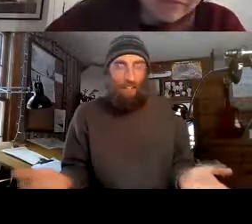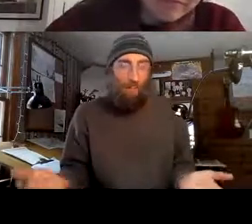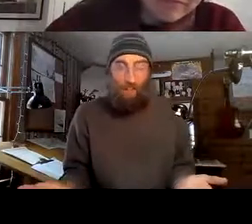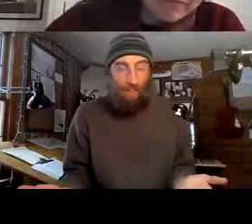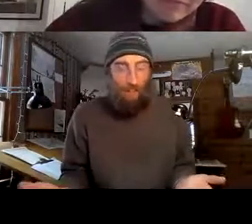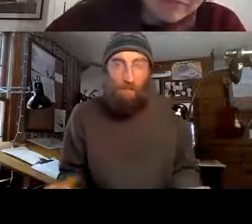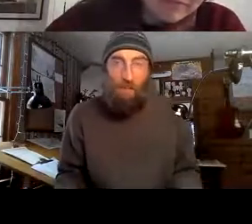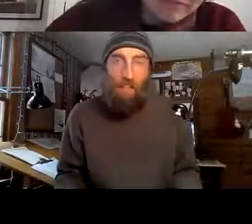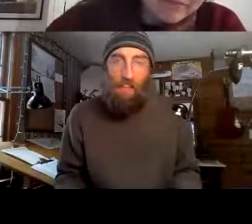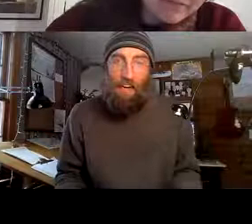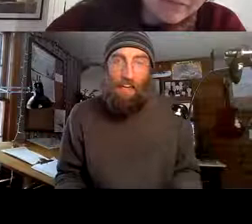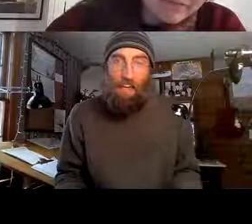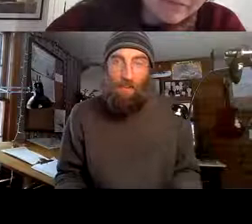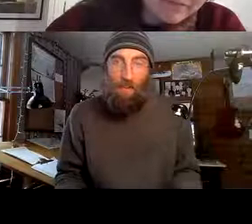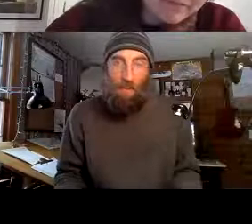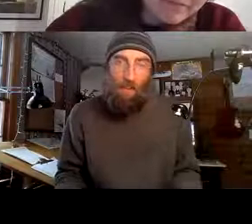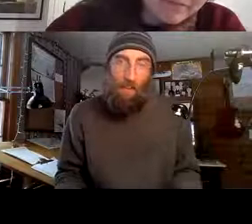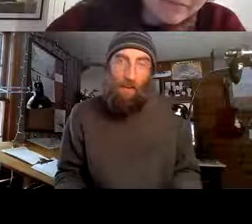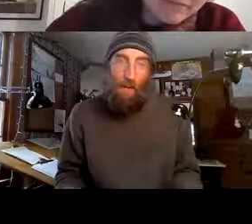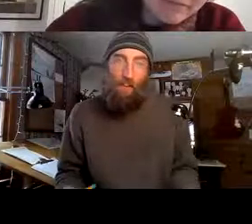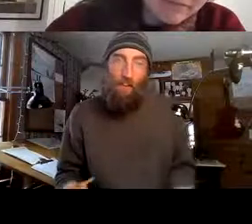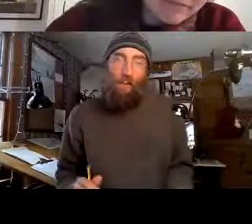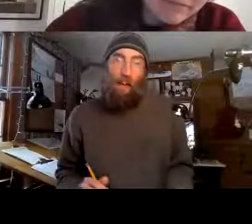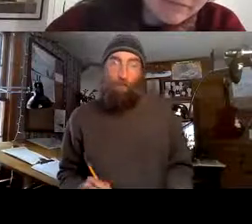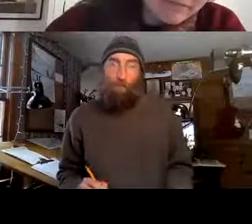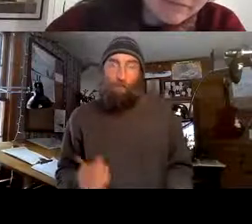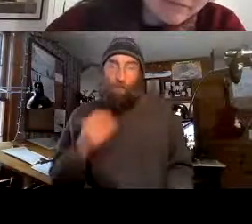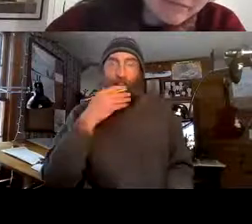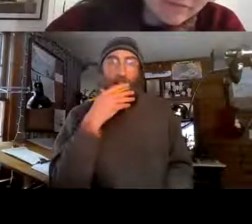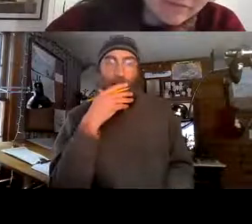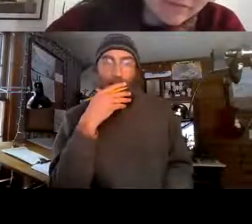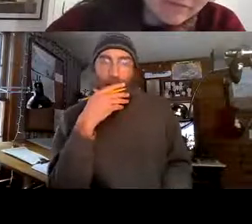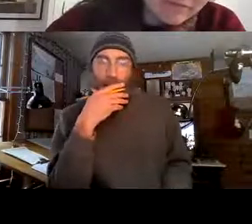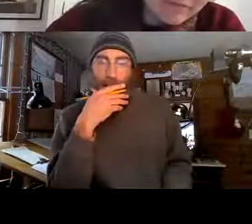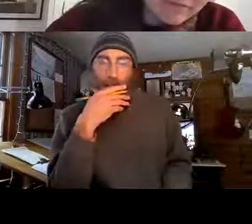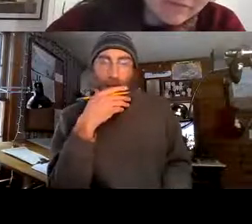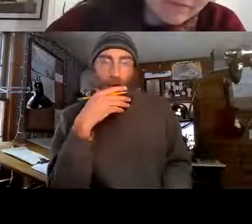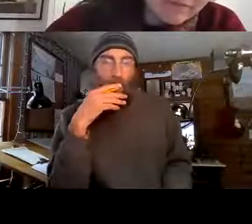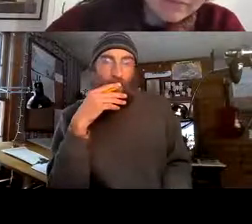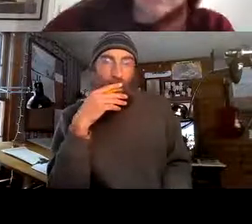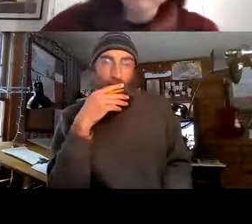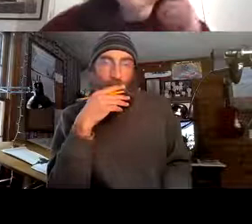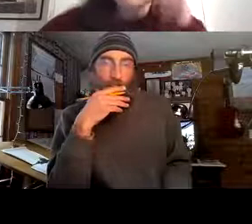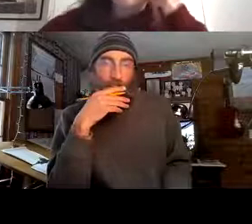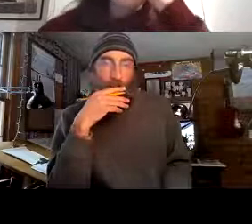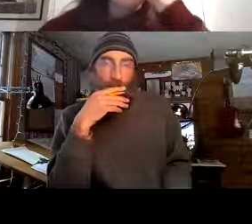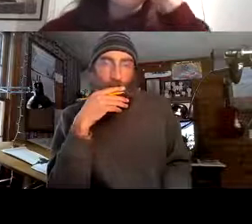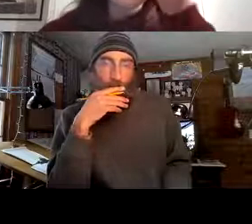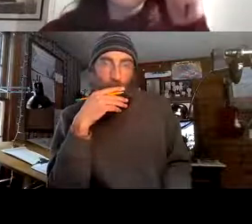could be, you know, an idea for a story that we have, um, and I've always loved this kind of artwork!